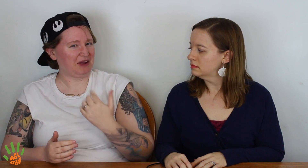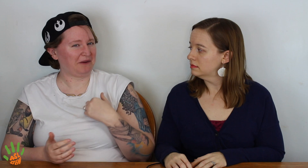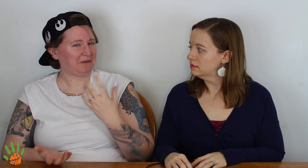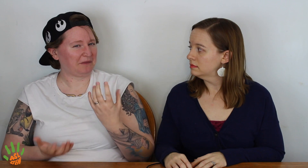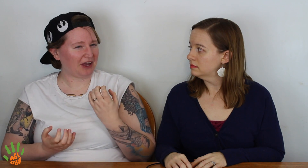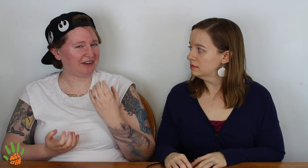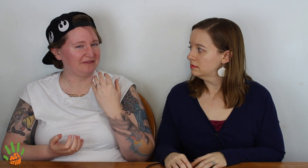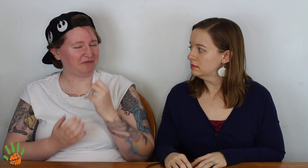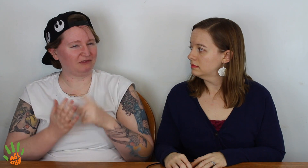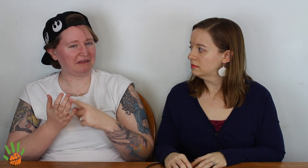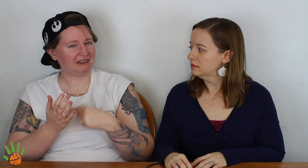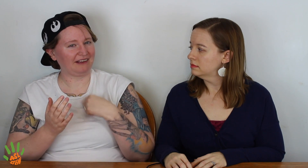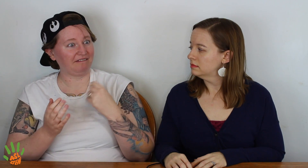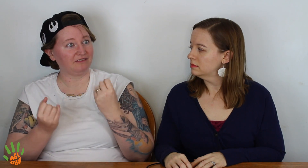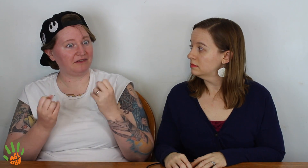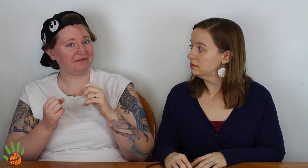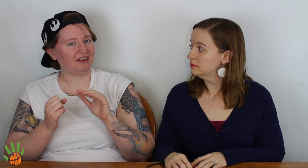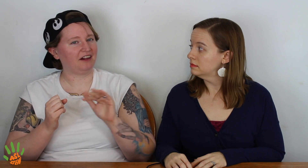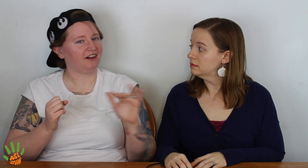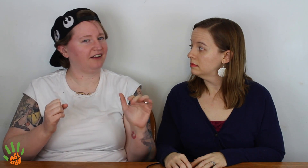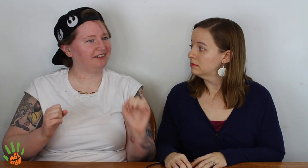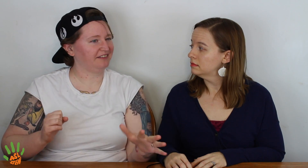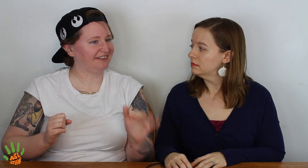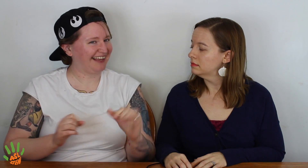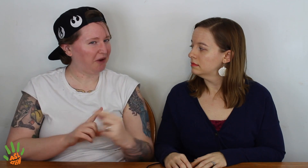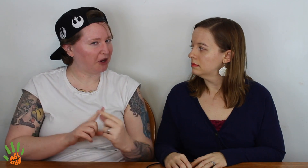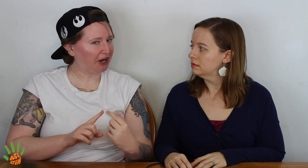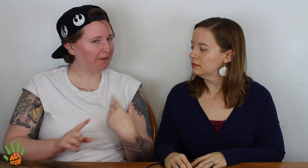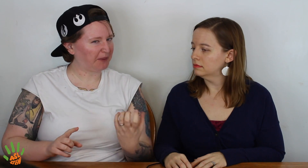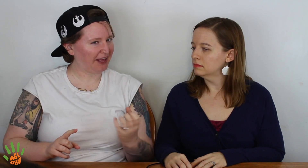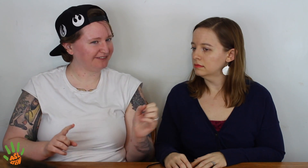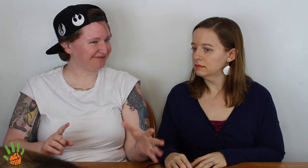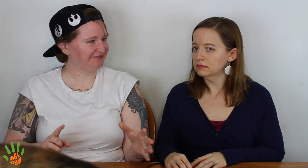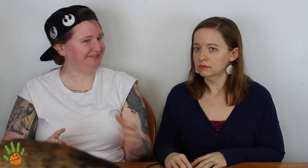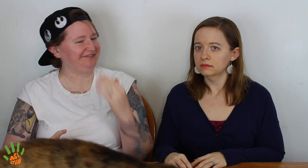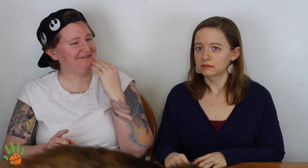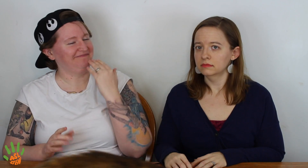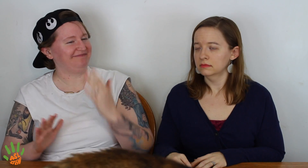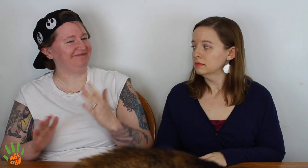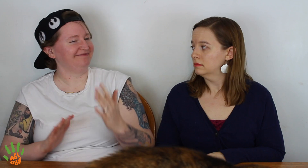It's not what I want. Sometimes I'll have to fingerspell a word, saying this is the word that I want you to use. You know?